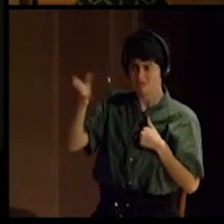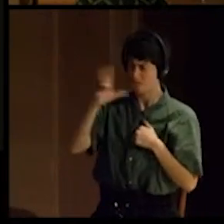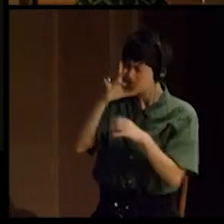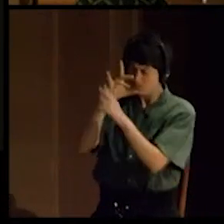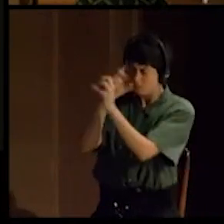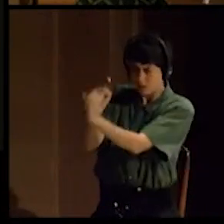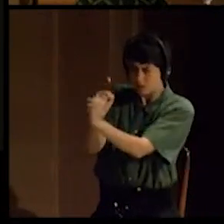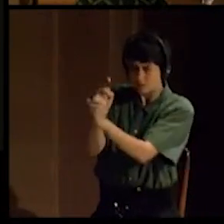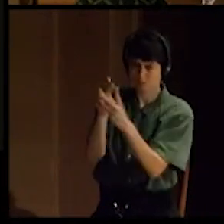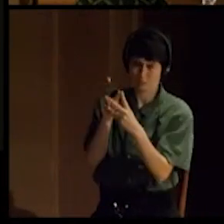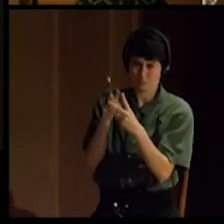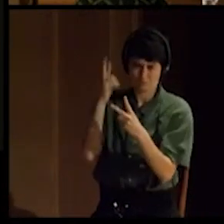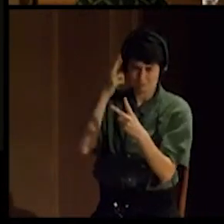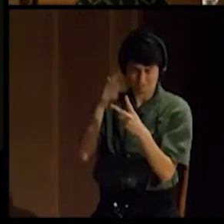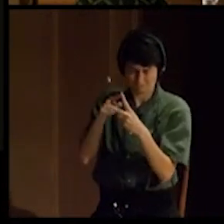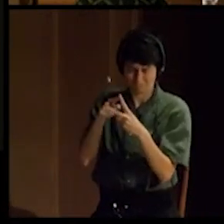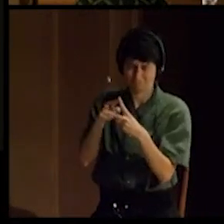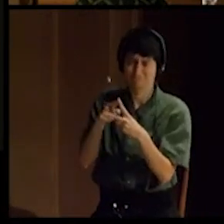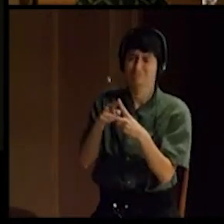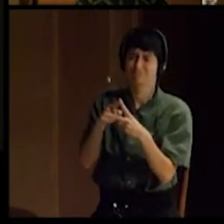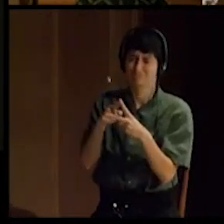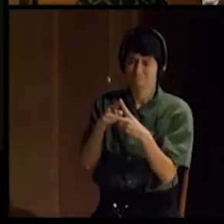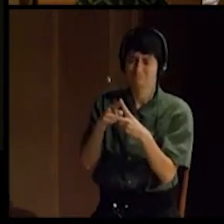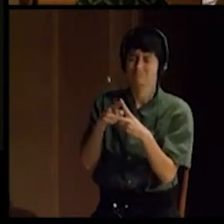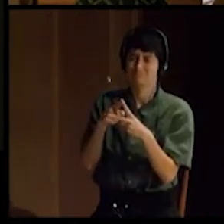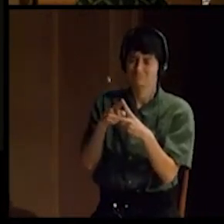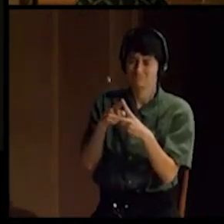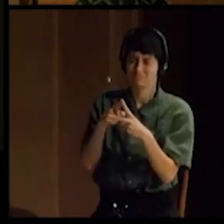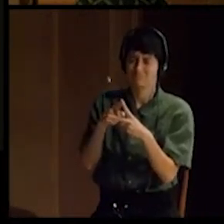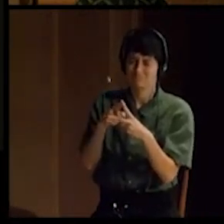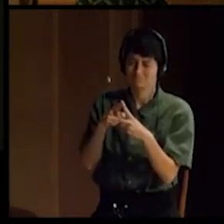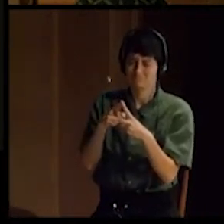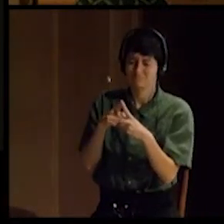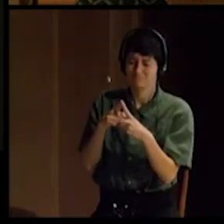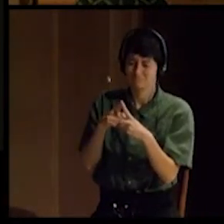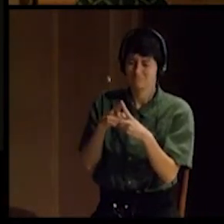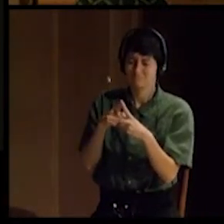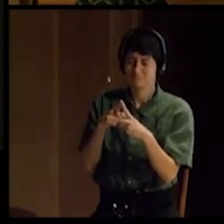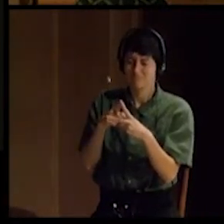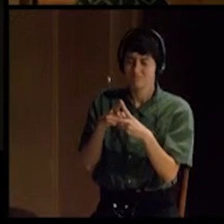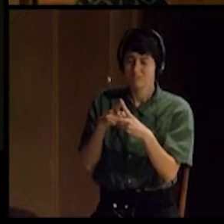One is that on a really long walk, in a day, actually,